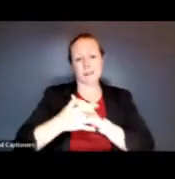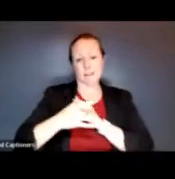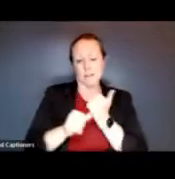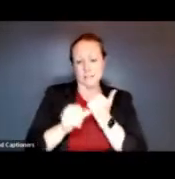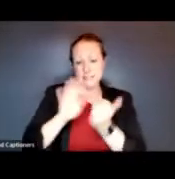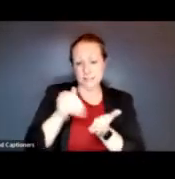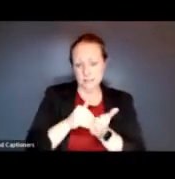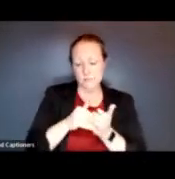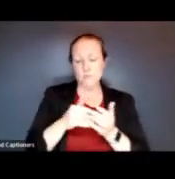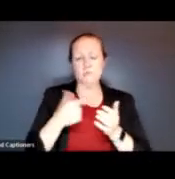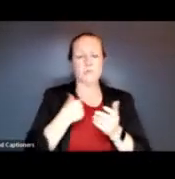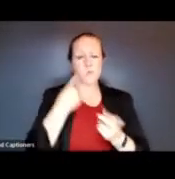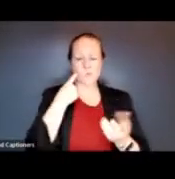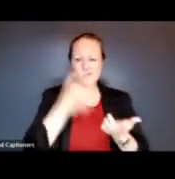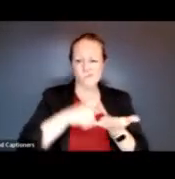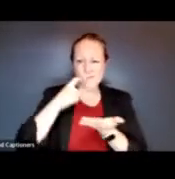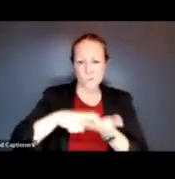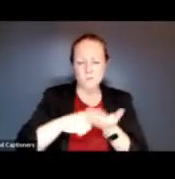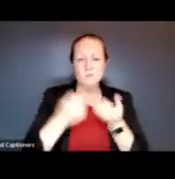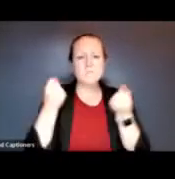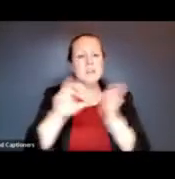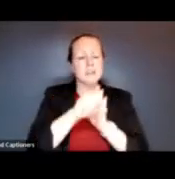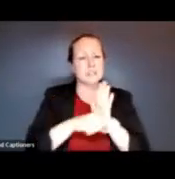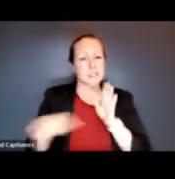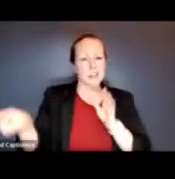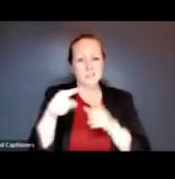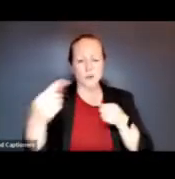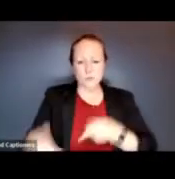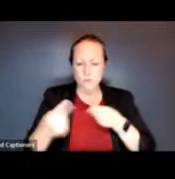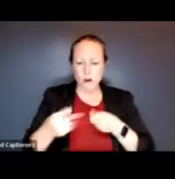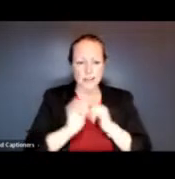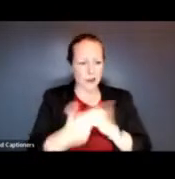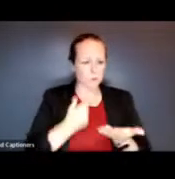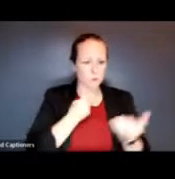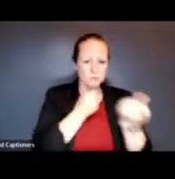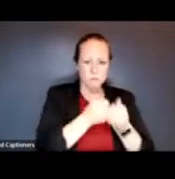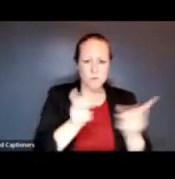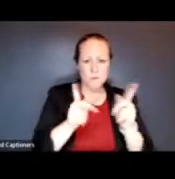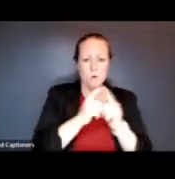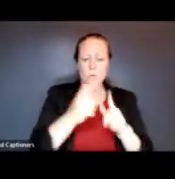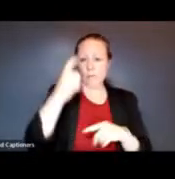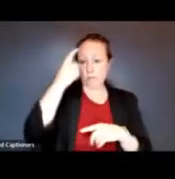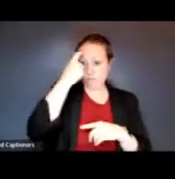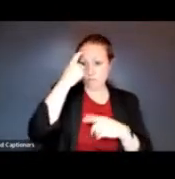many states are struggling with how to support people with brain injury and co-occurring behavioral health conditions. We